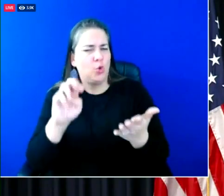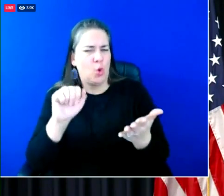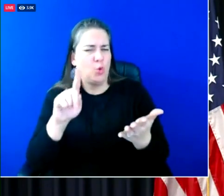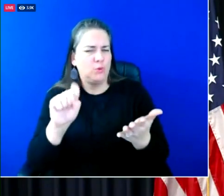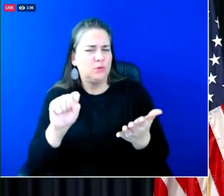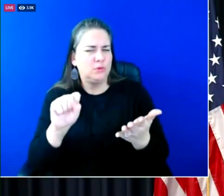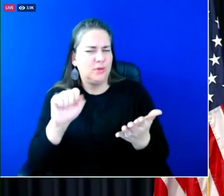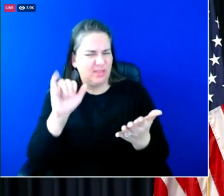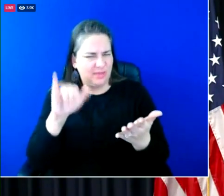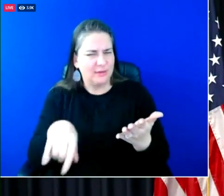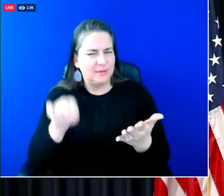Governor